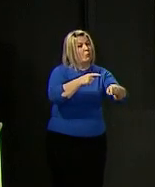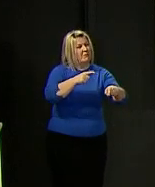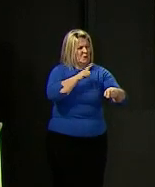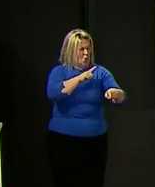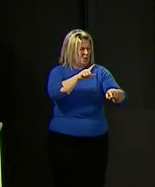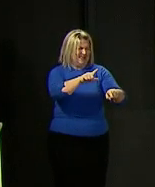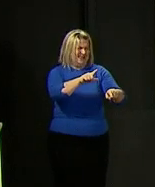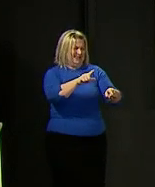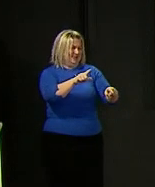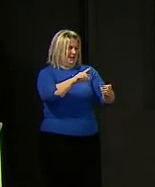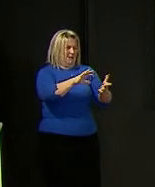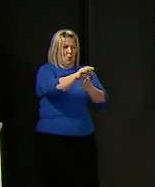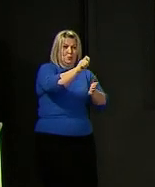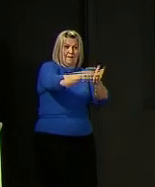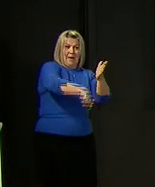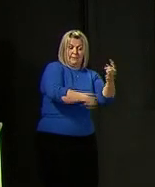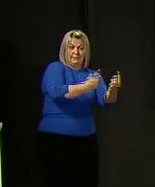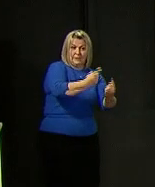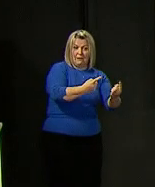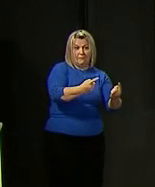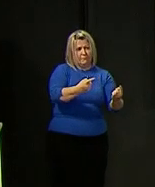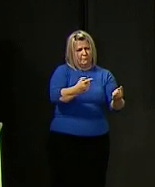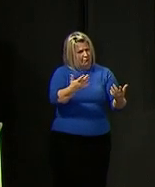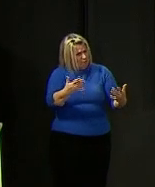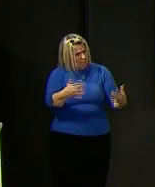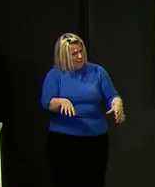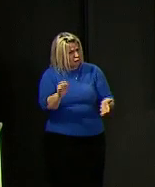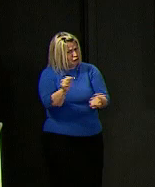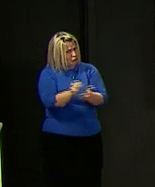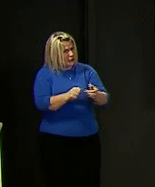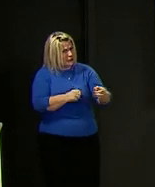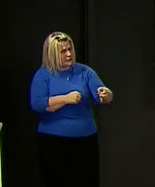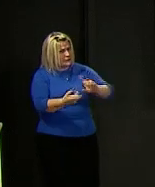suit but if you could get me any more information on the plans are in place to